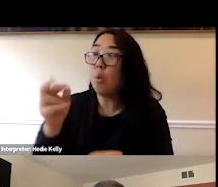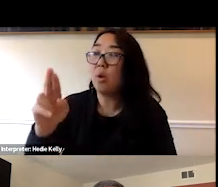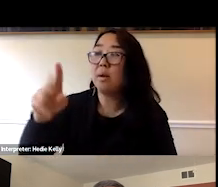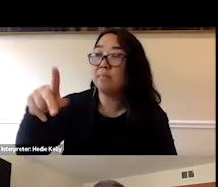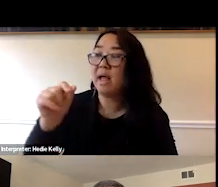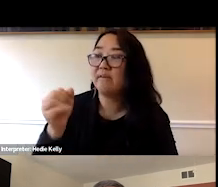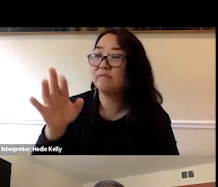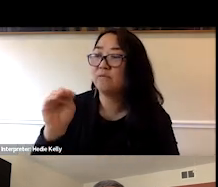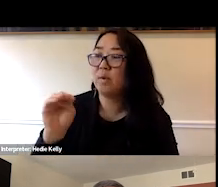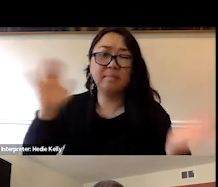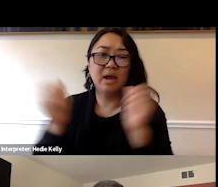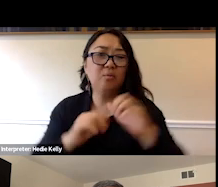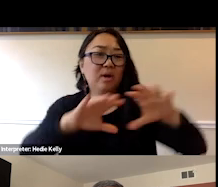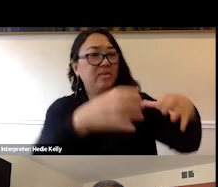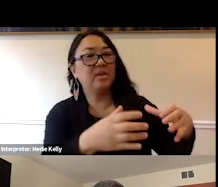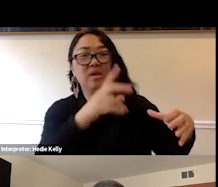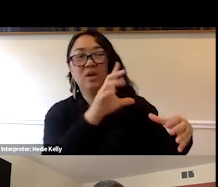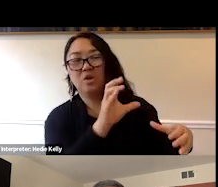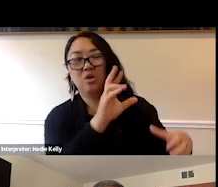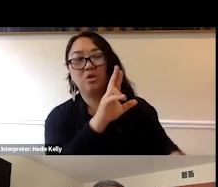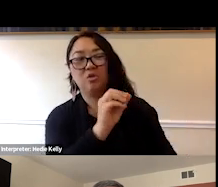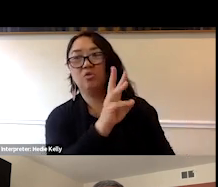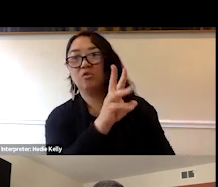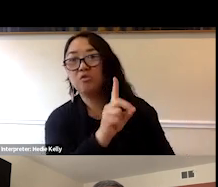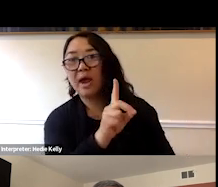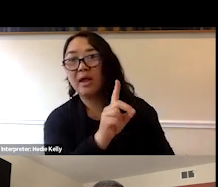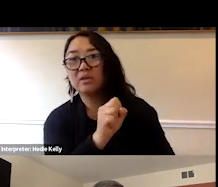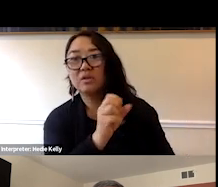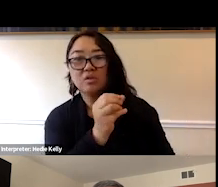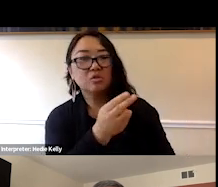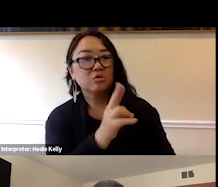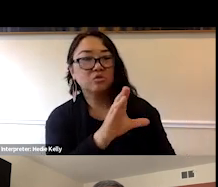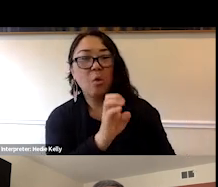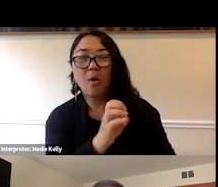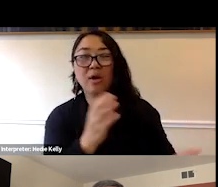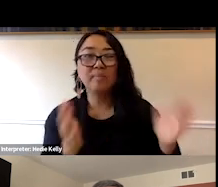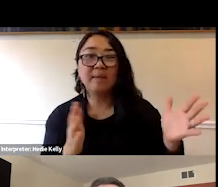Because you might get it in the weeds a little bit, perhaps.